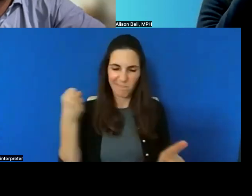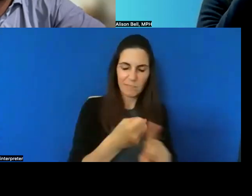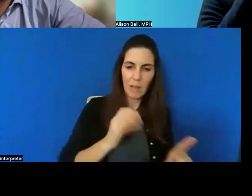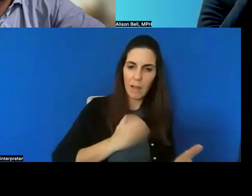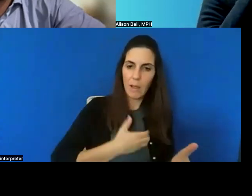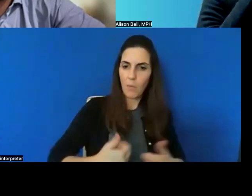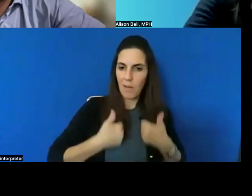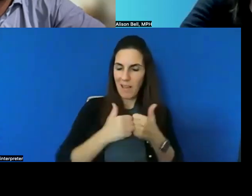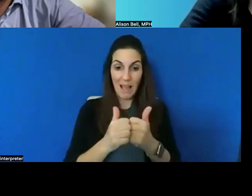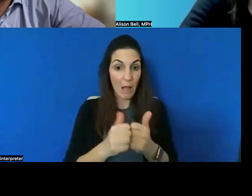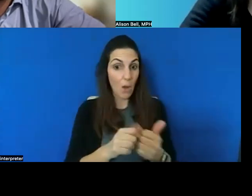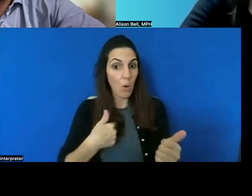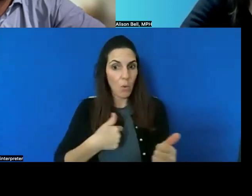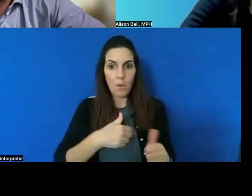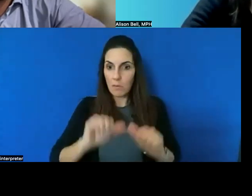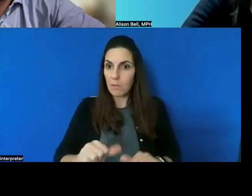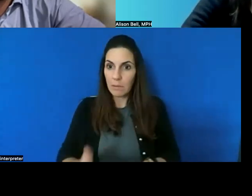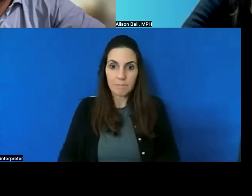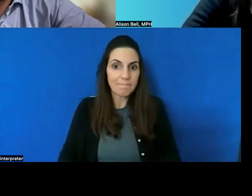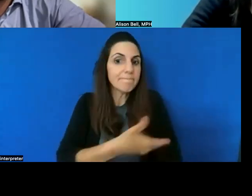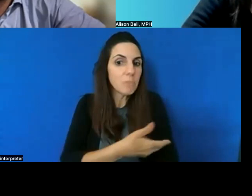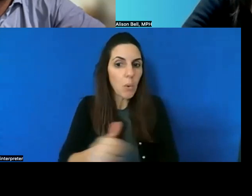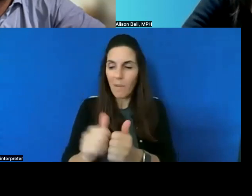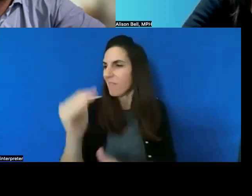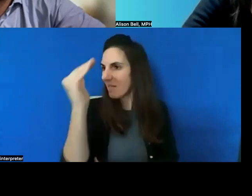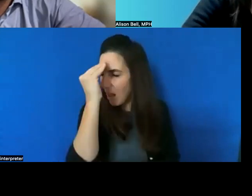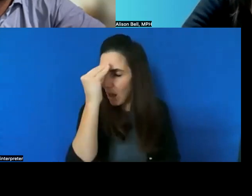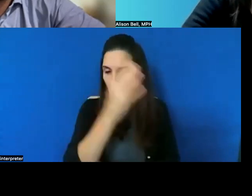better better equip ourselves with the Knowledge and Skills necessary to manage our money more